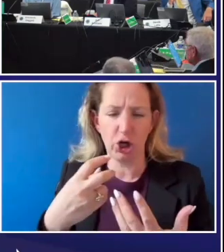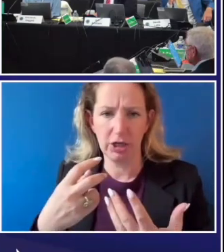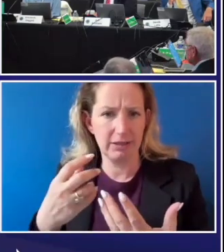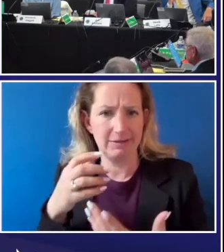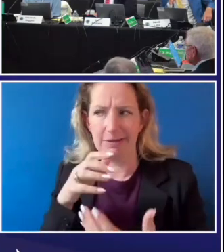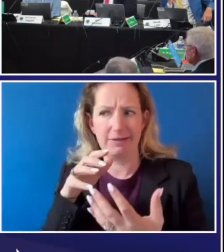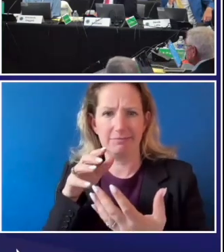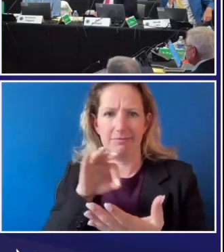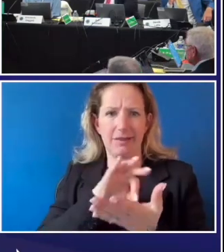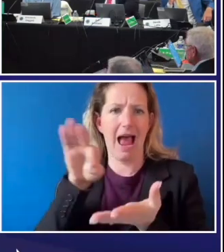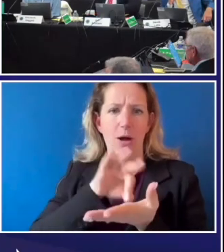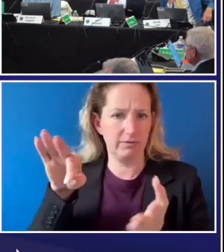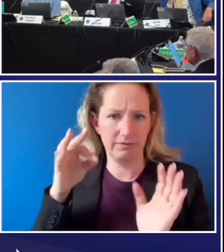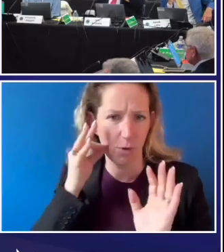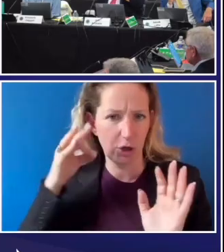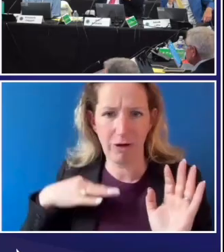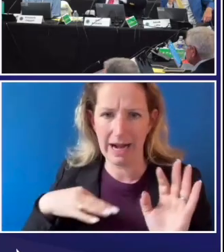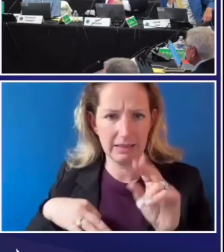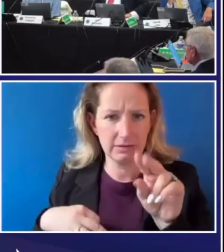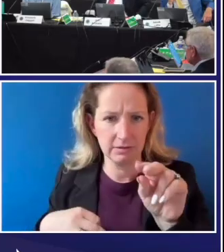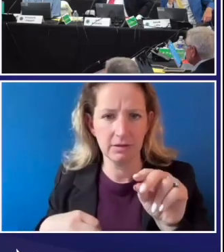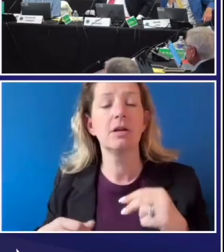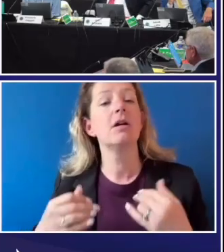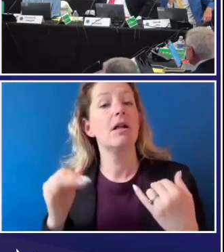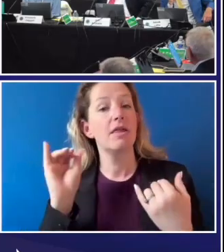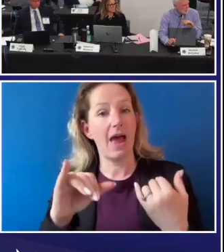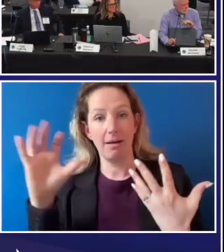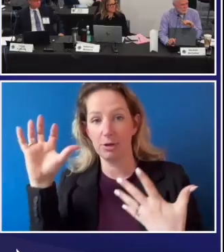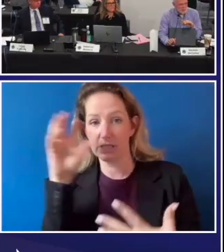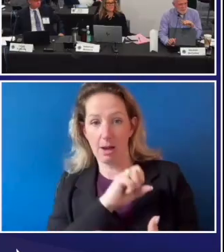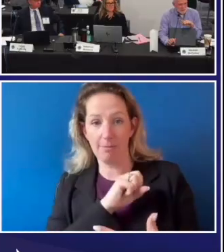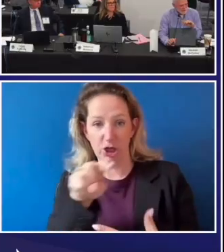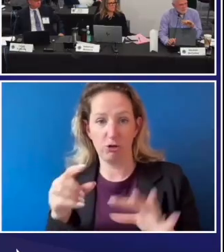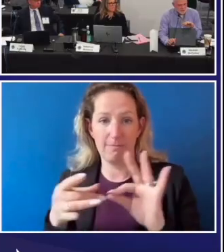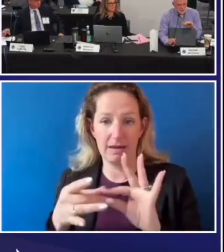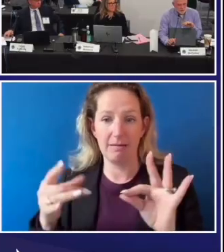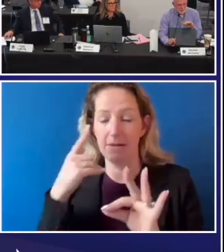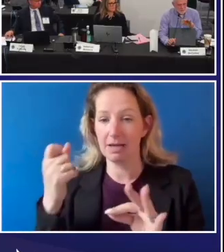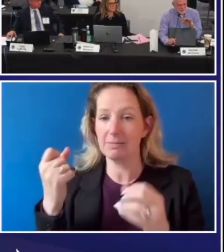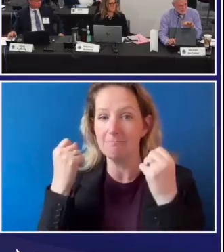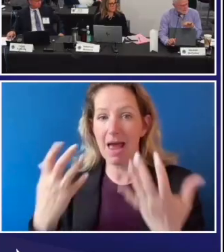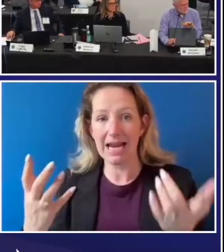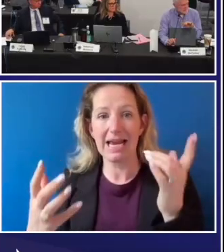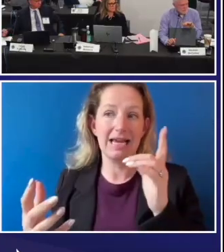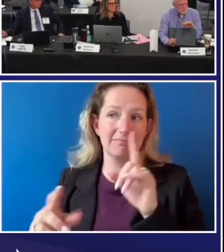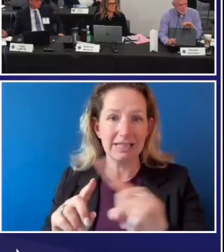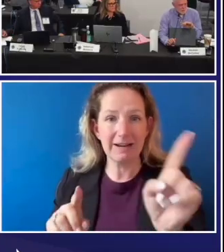Yeah, follow up, Michael? Yeah, just the presumption piece, you mean, because there are many articulation agreements that exist that where you